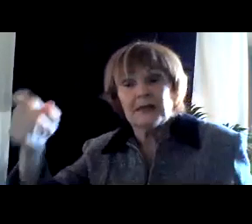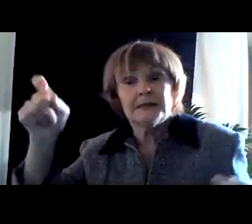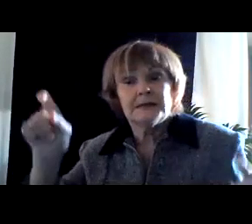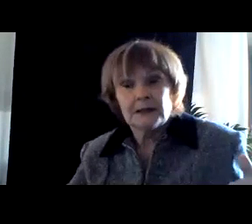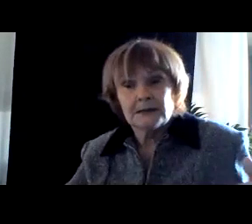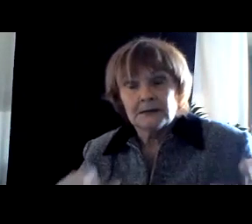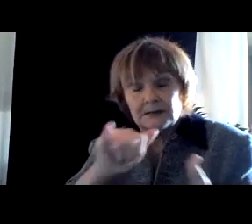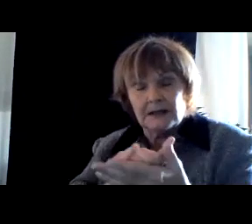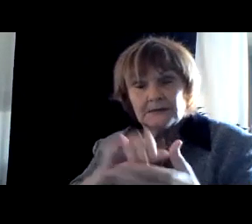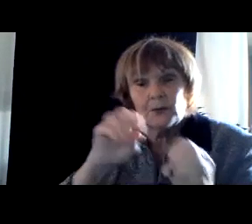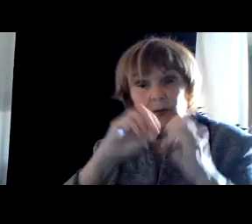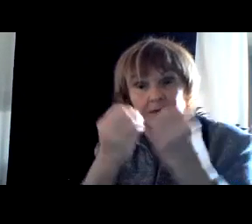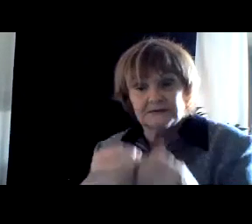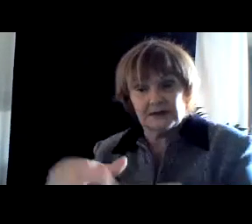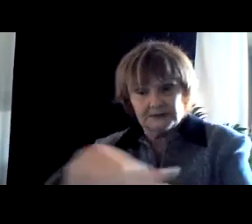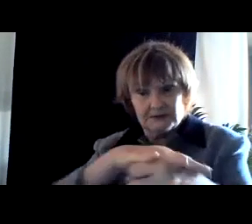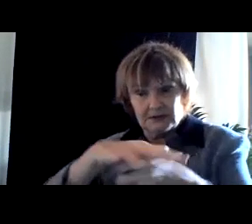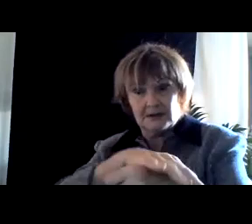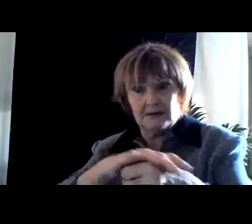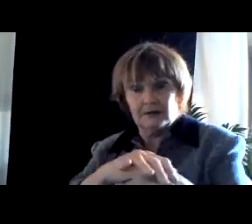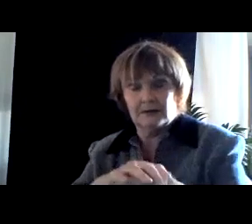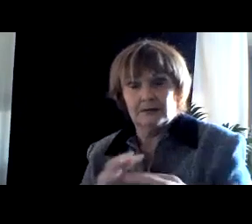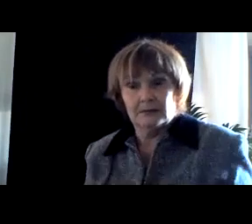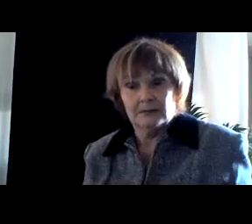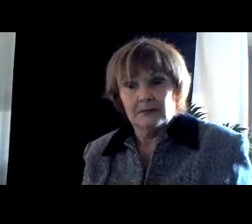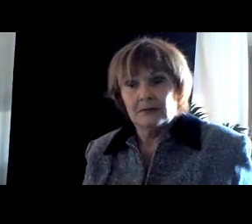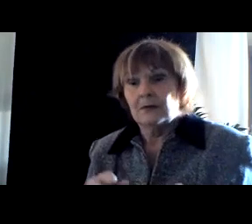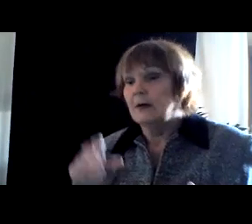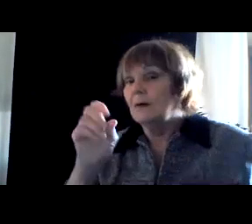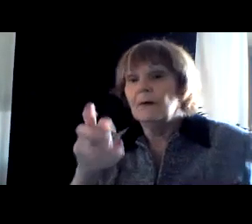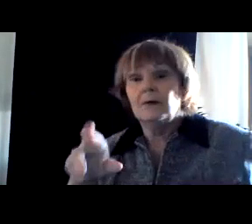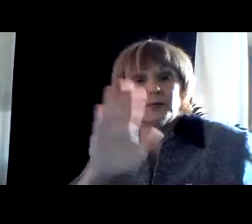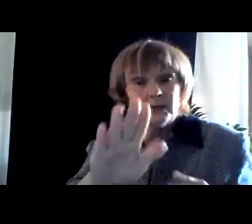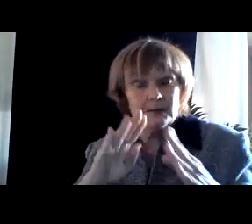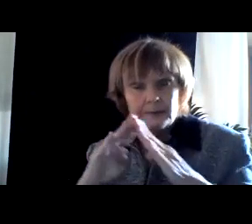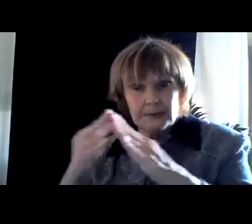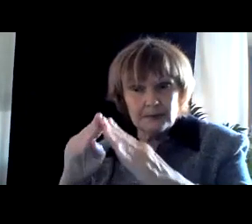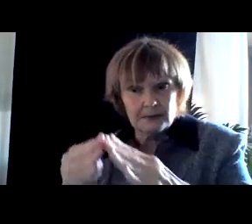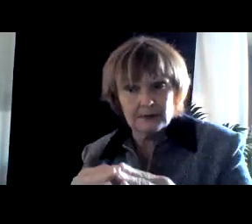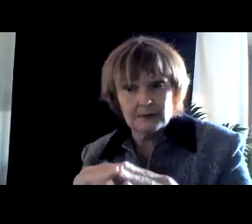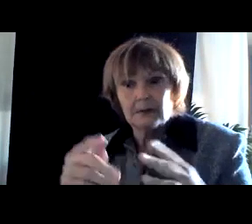for people in that area or their own community. So why is that outside the realm of possibility?